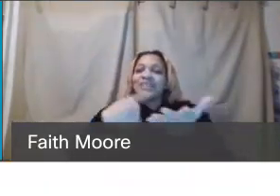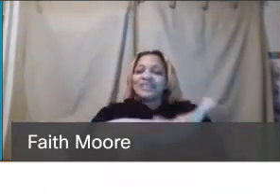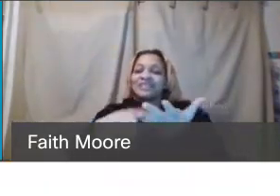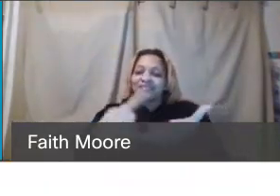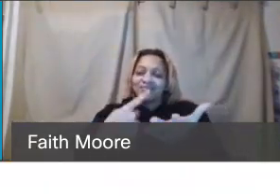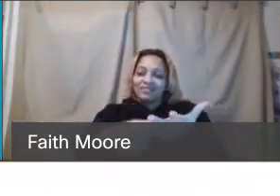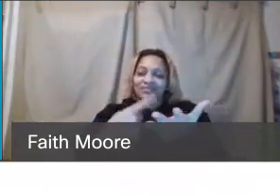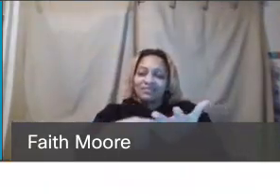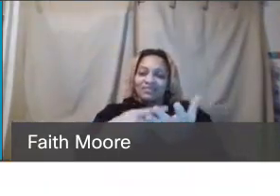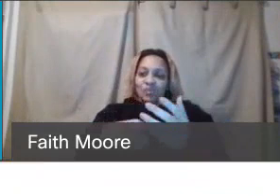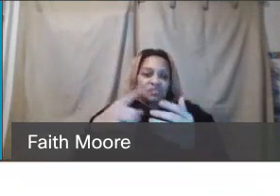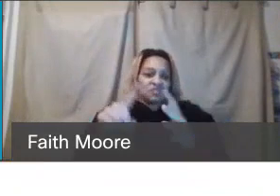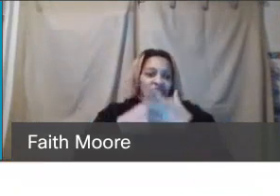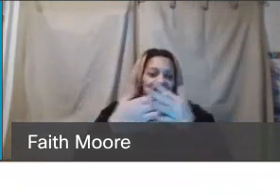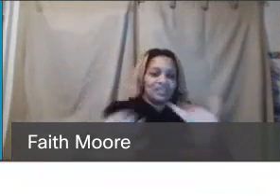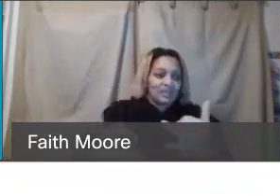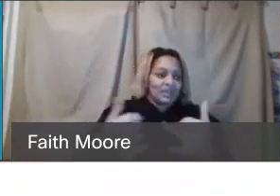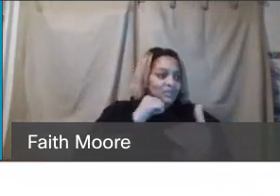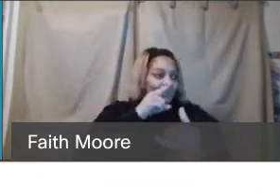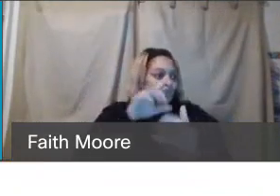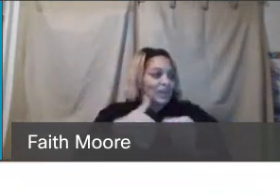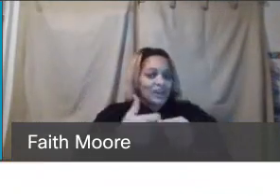We should do that now and I don't know how to do that.